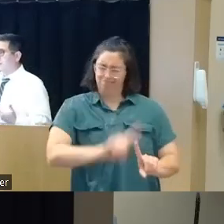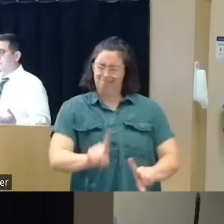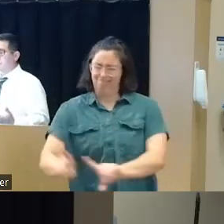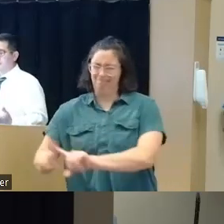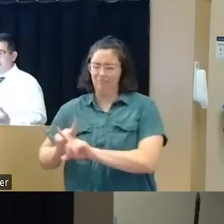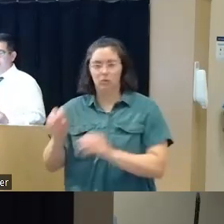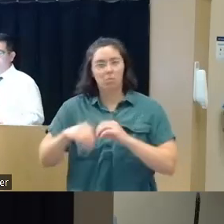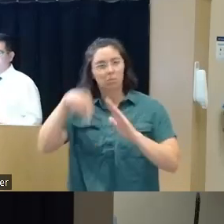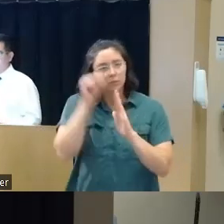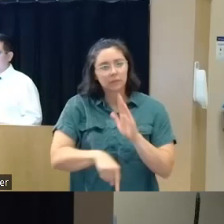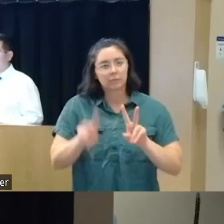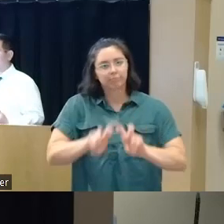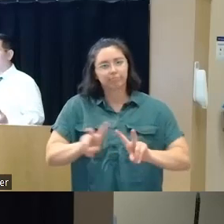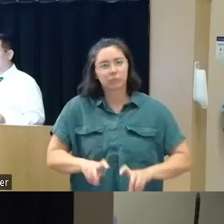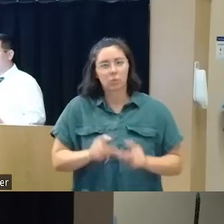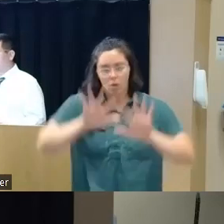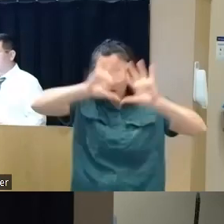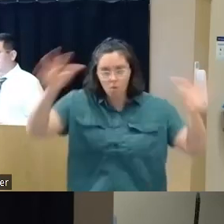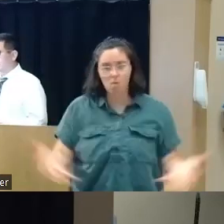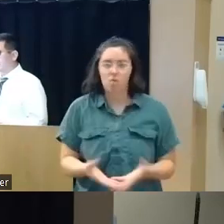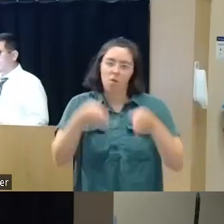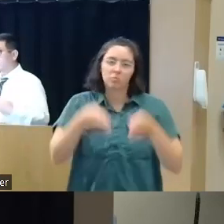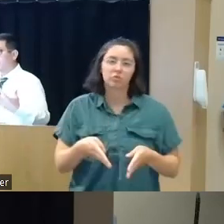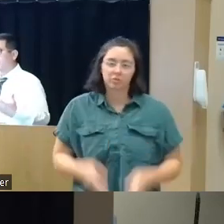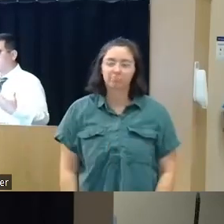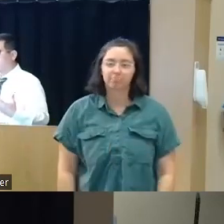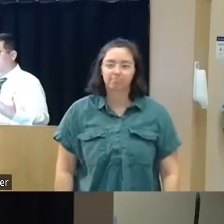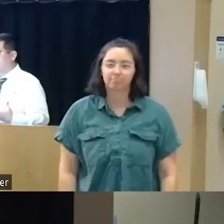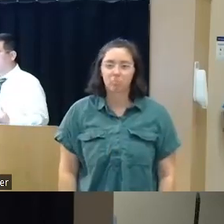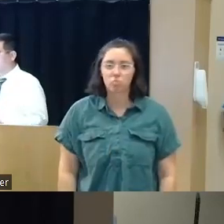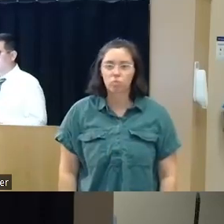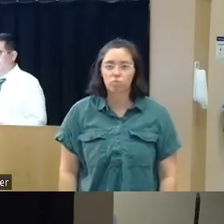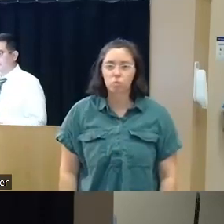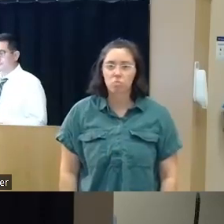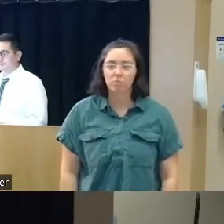know taking a deeper dive and looking at what's going on at at this window of Health in the body